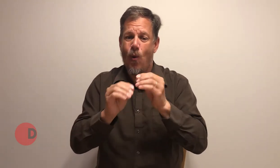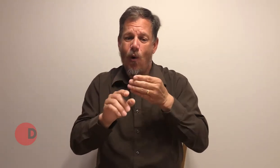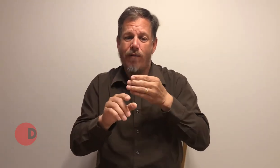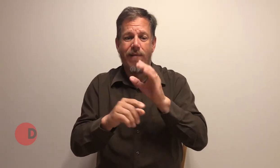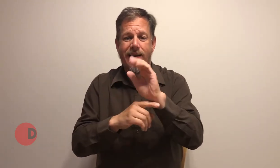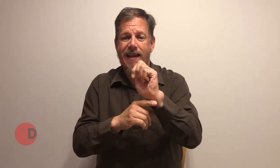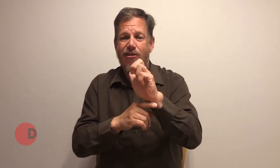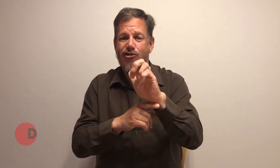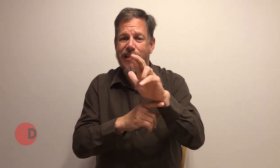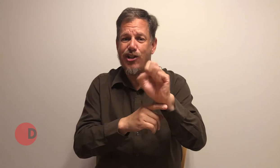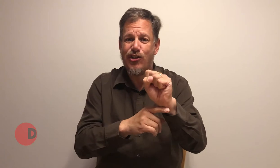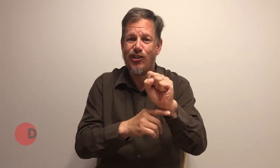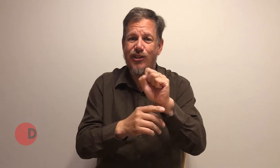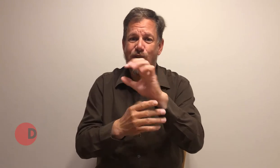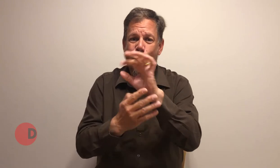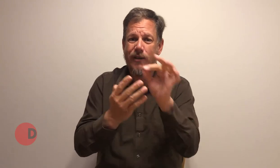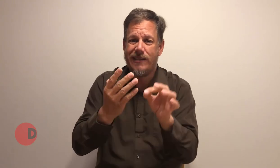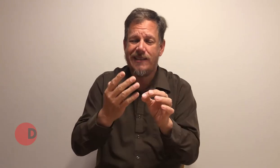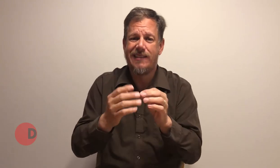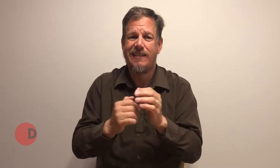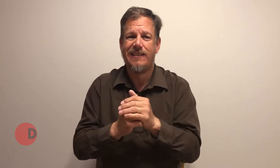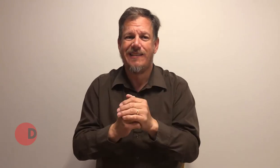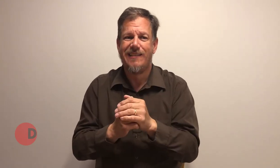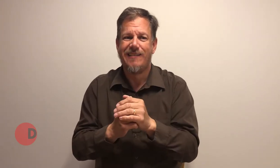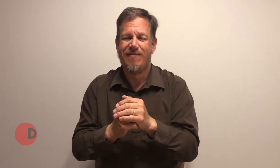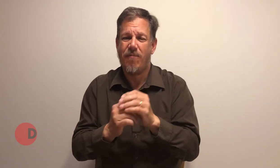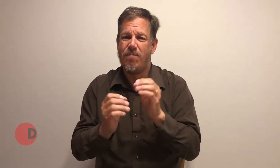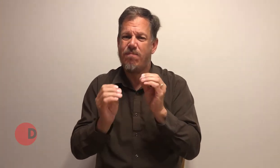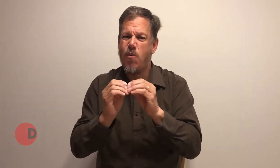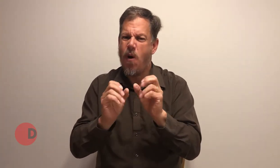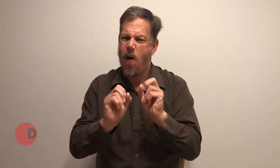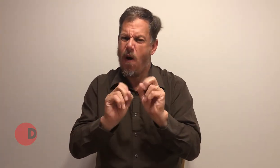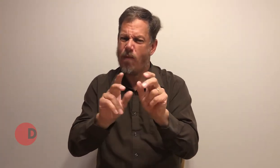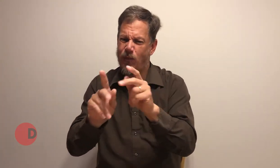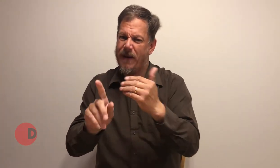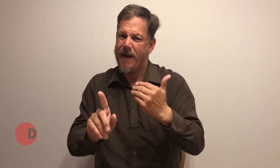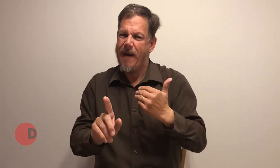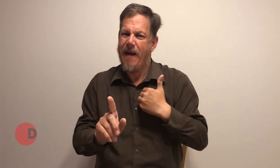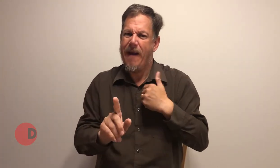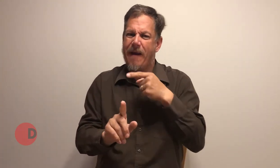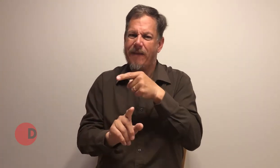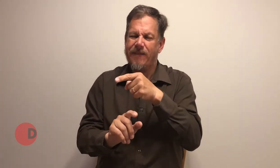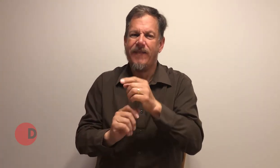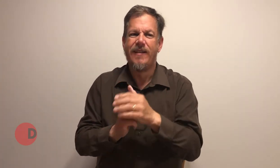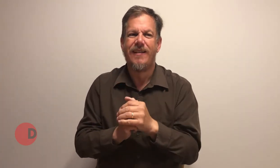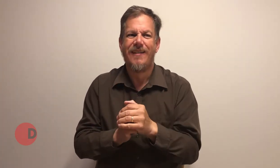technology advancements, more career choices and more opportunities.